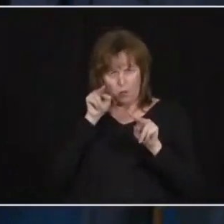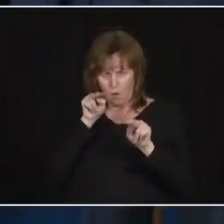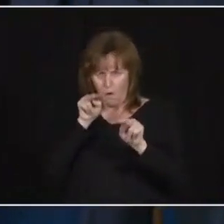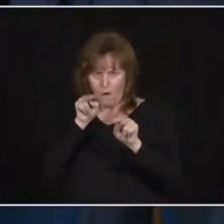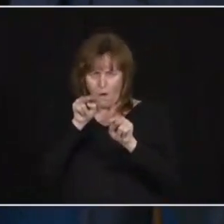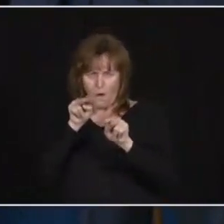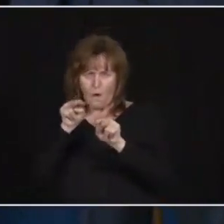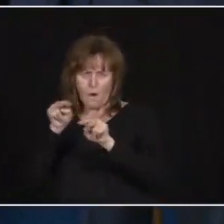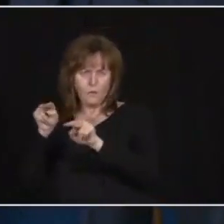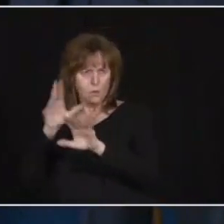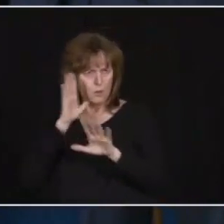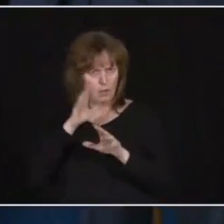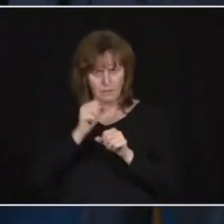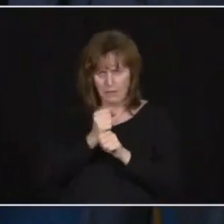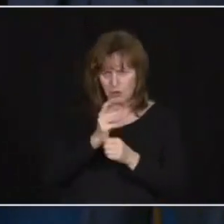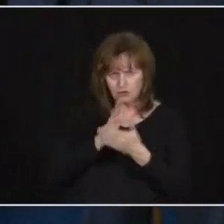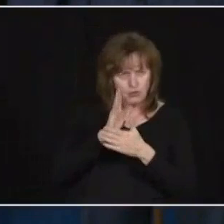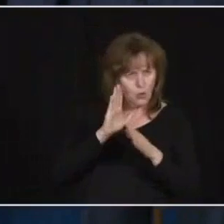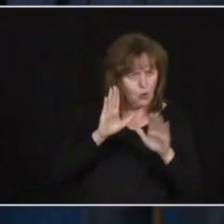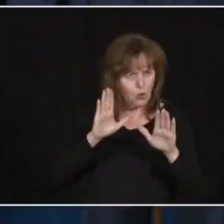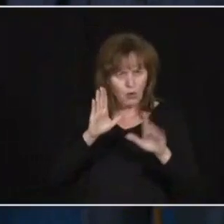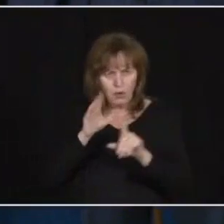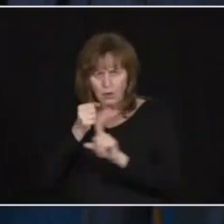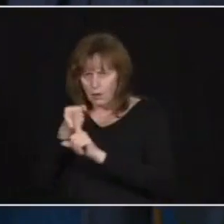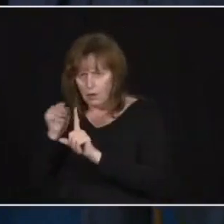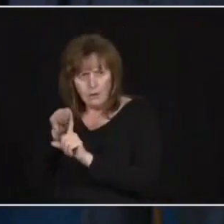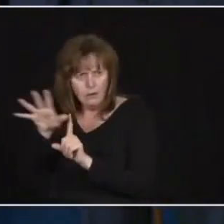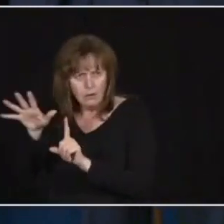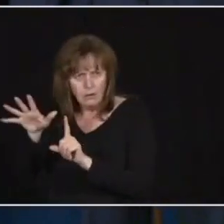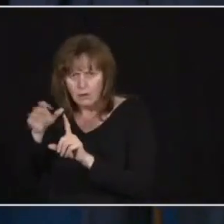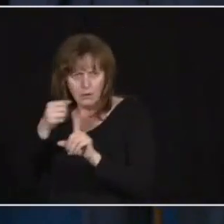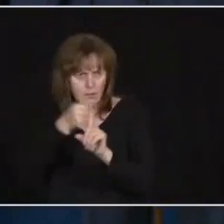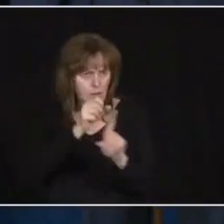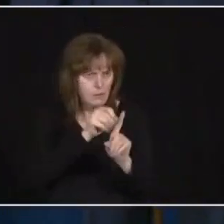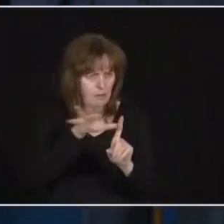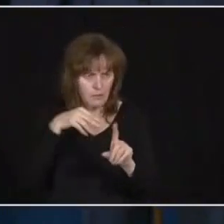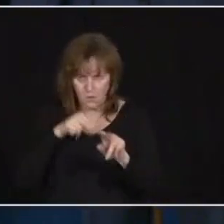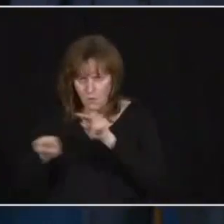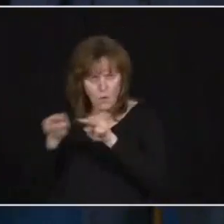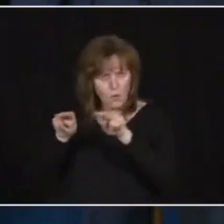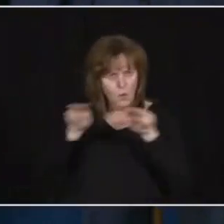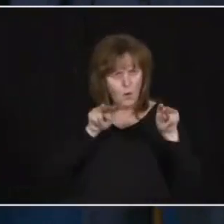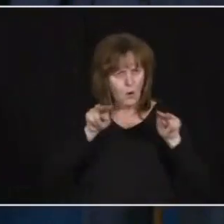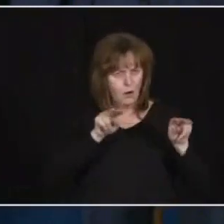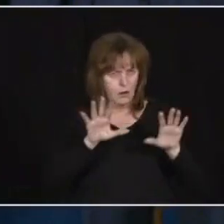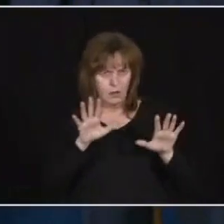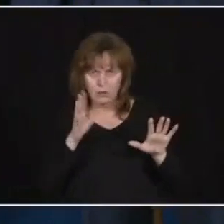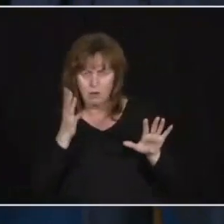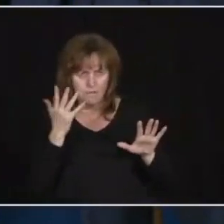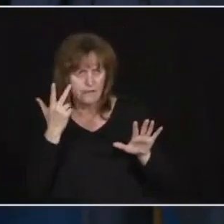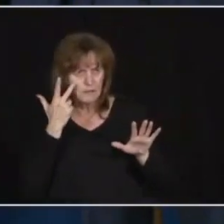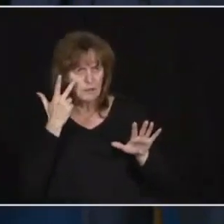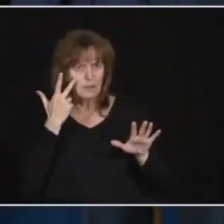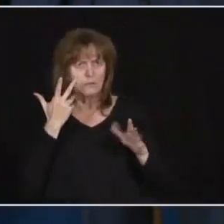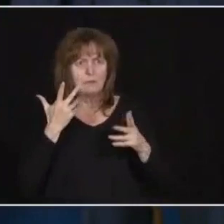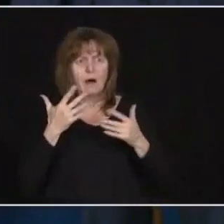important as time goes on, to check for any outbreaks in cases, to check to see immunities with some of the